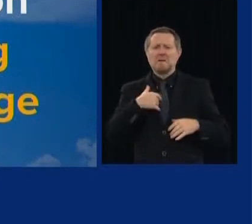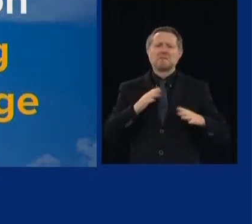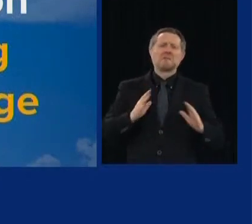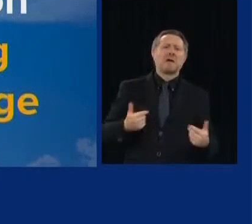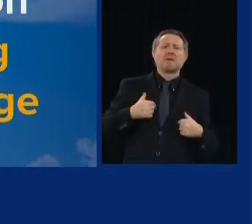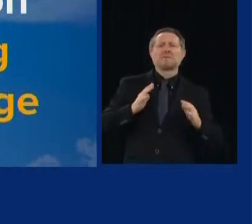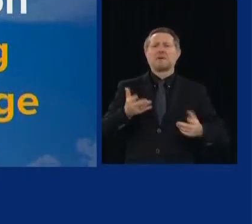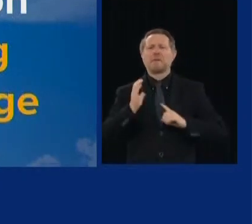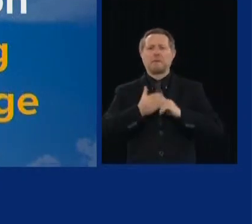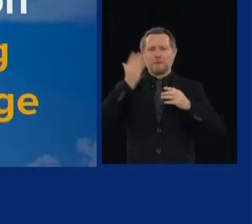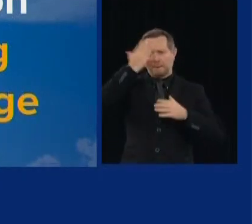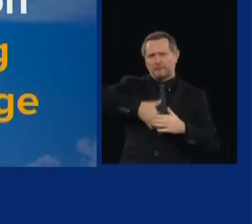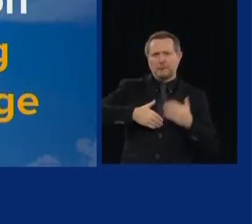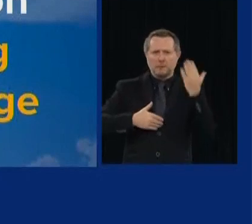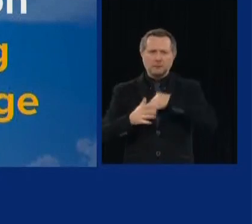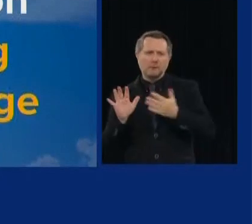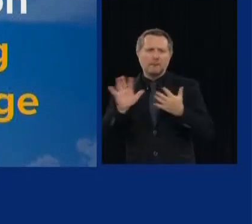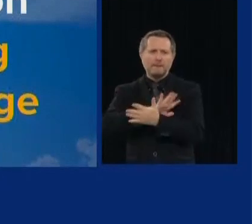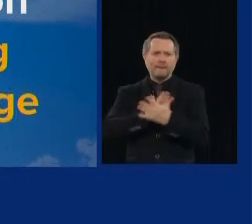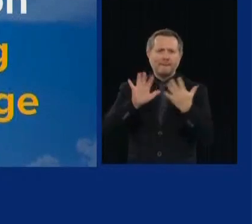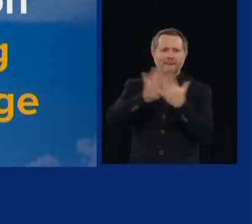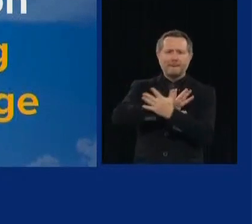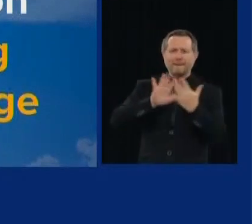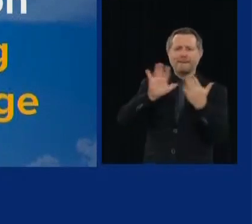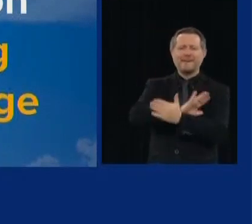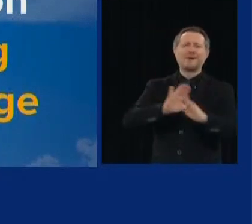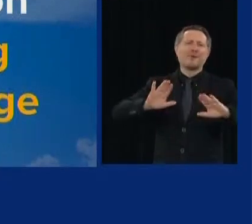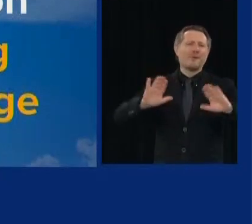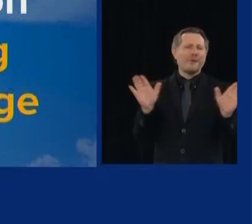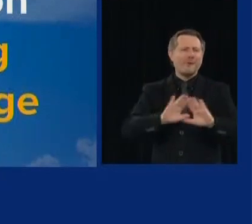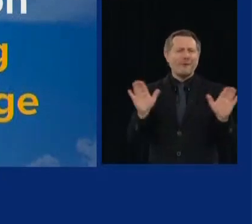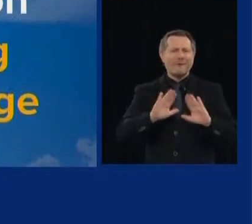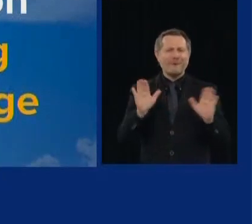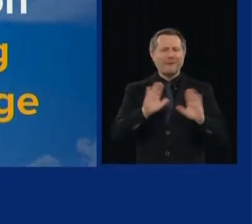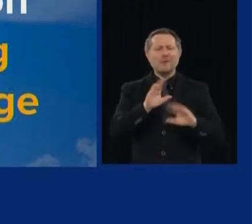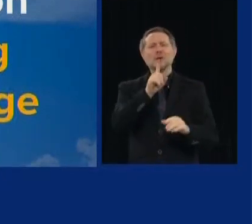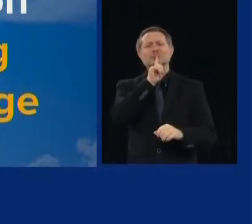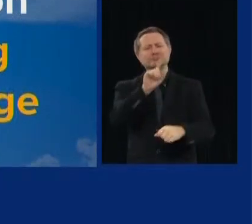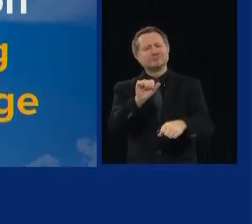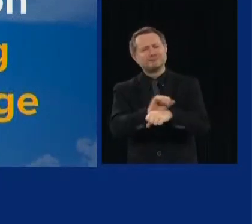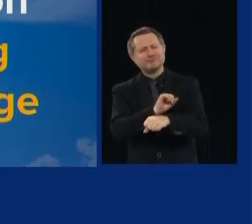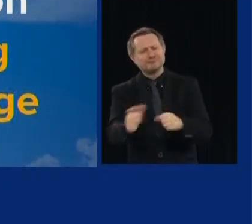HOW ARE YOU? YOU KNOW, PRETTY MUCH ALL RIGHT,